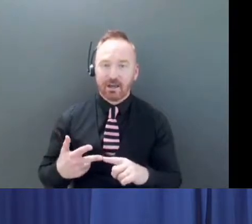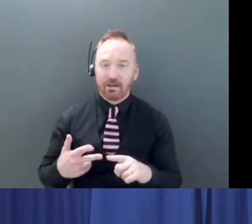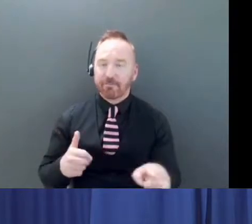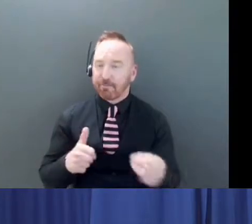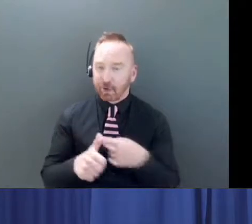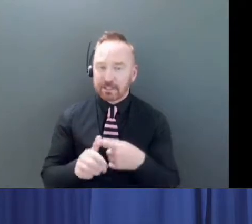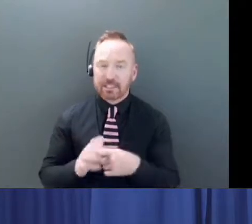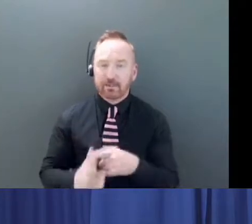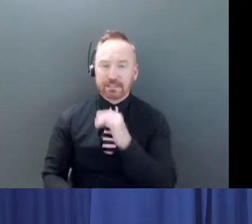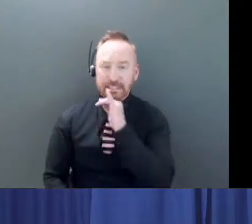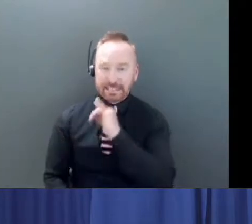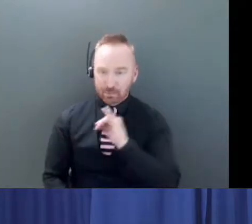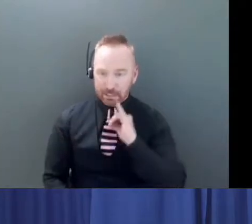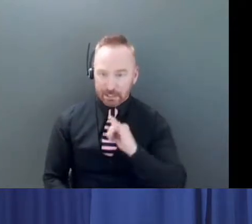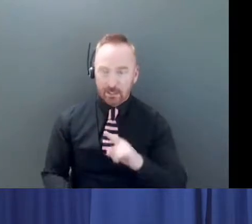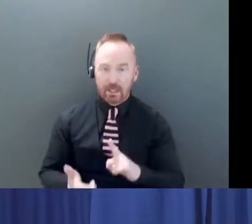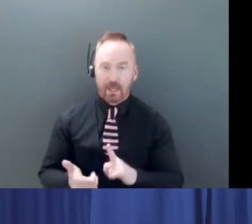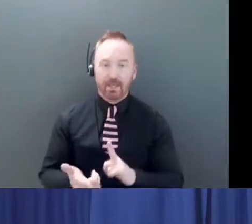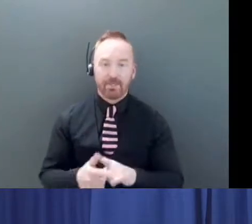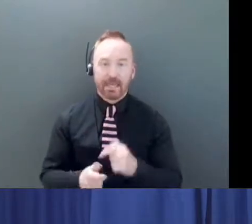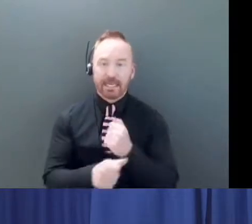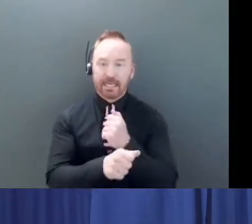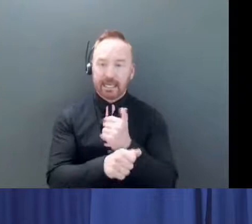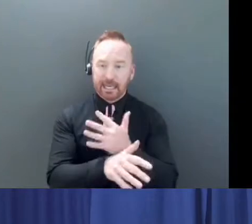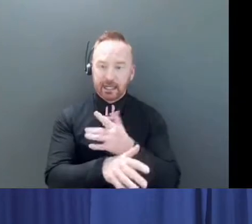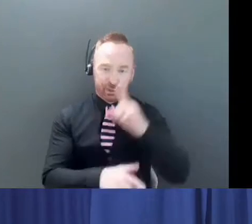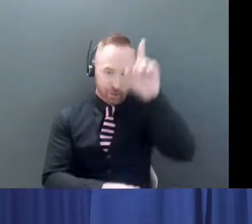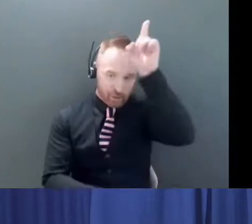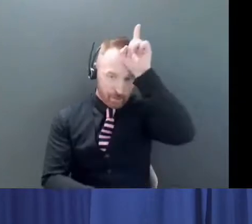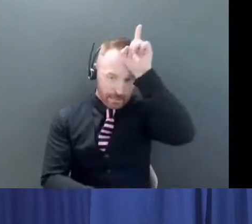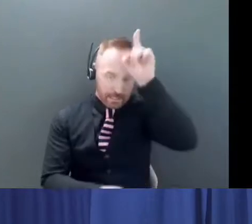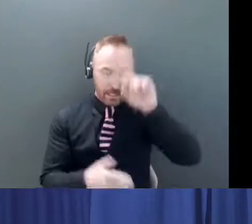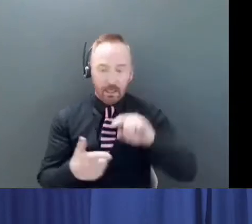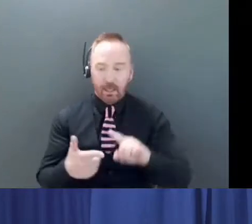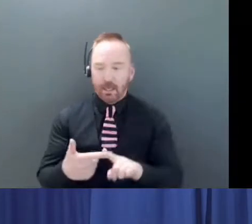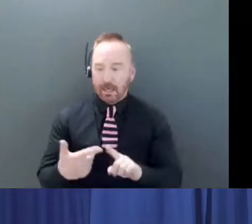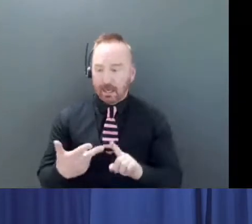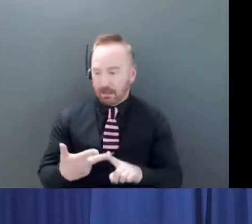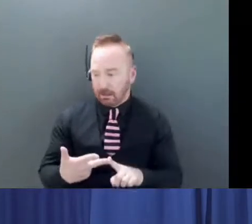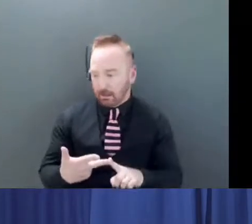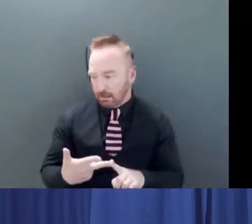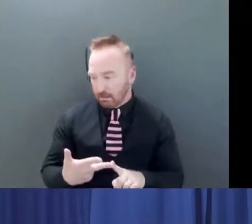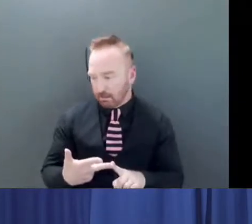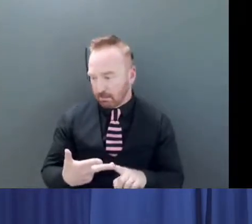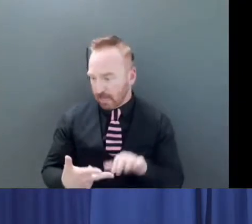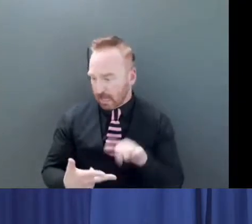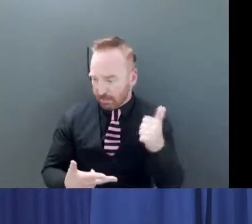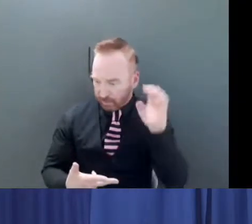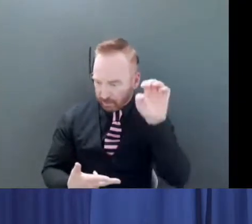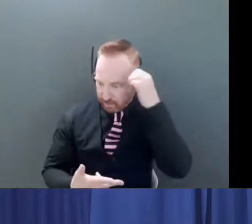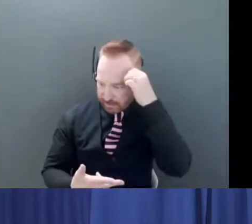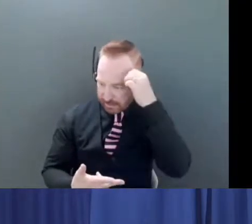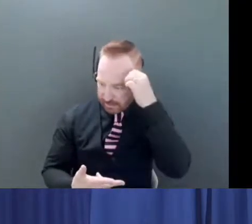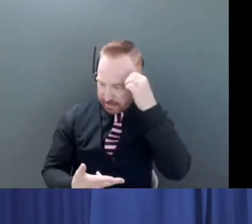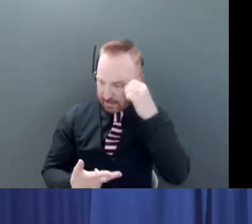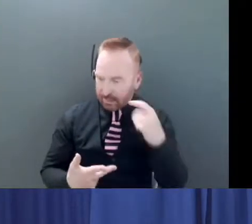and now Germany is and there is another European country.